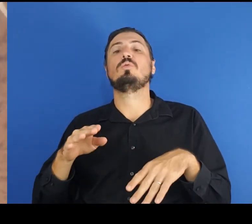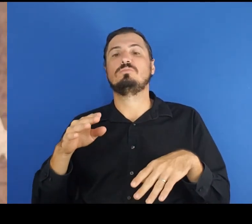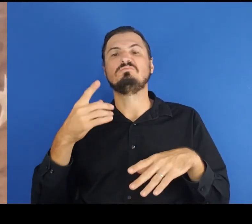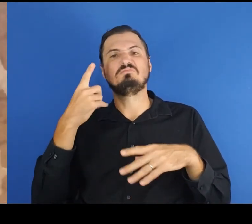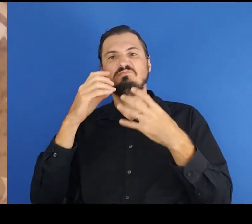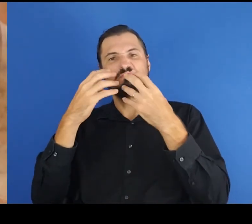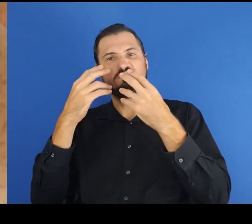of the holiday